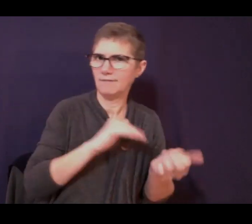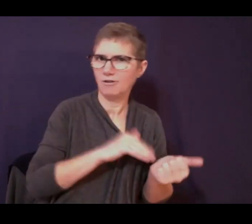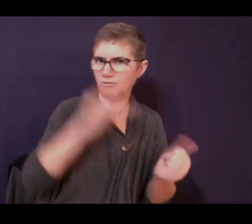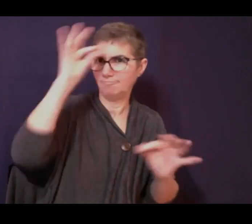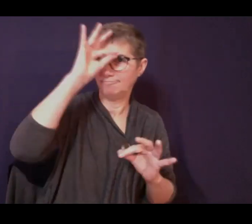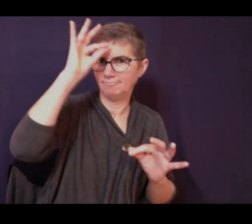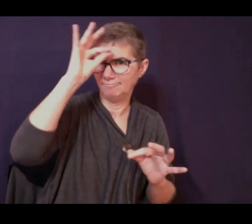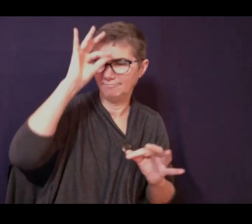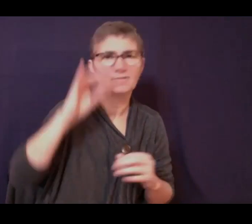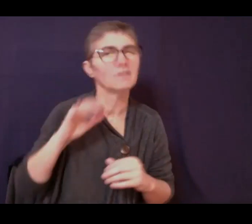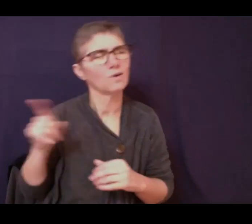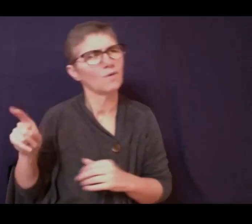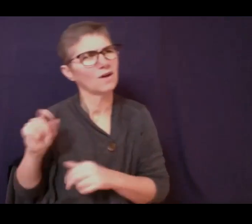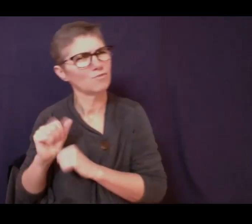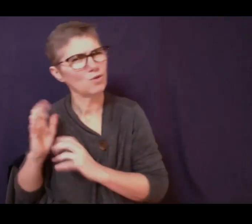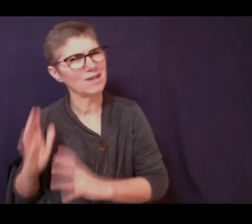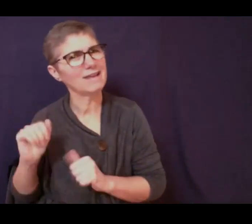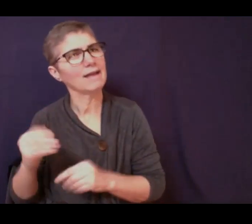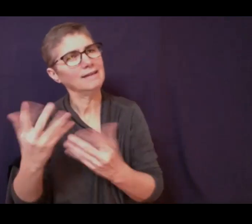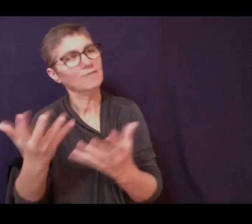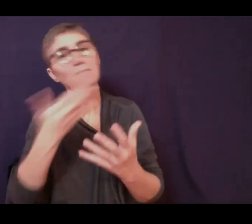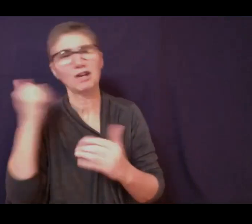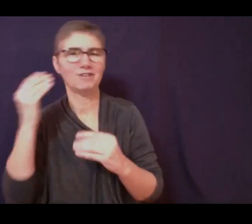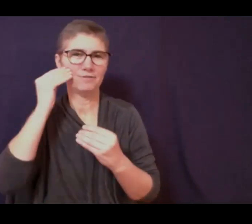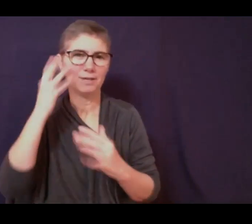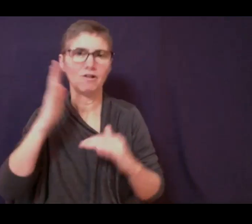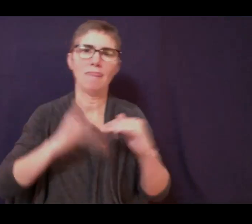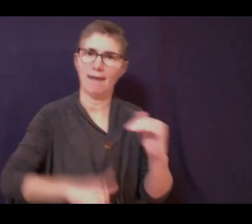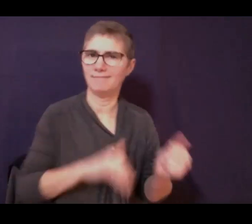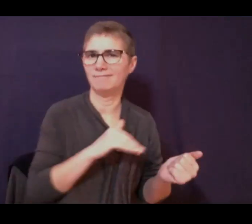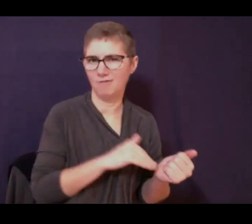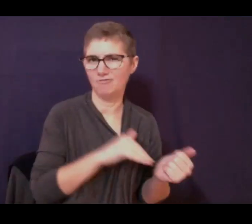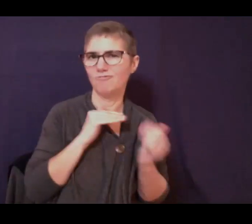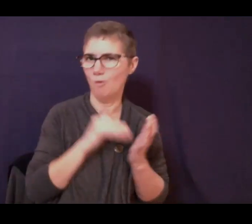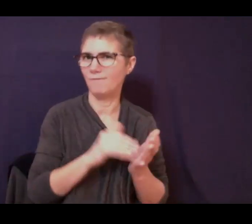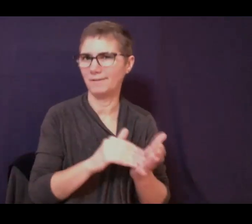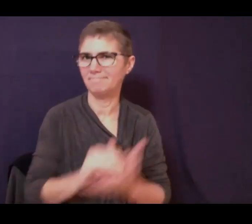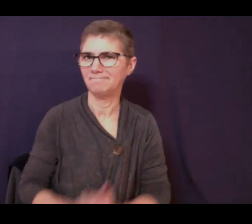really can often give you better information about the accommodations that would or wouldn't work